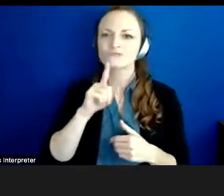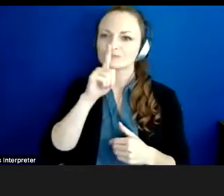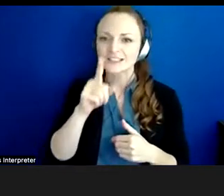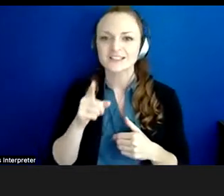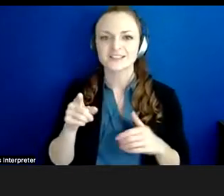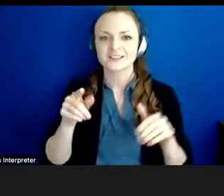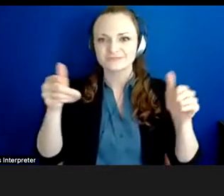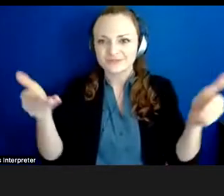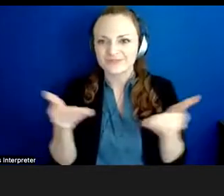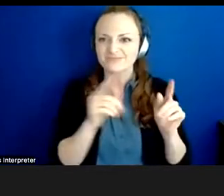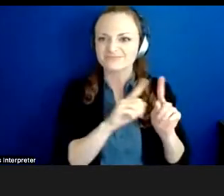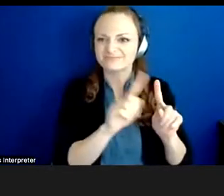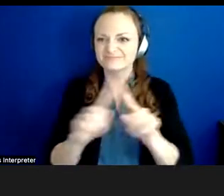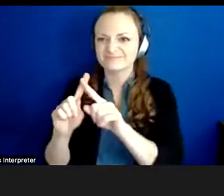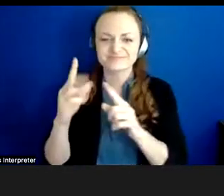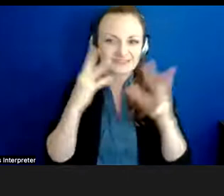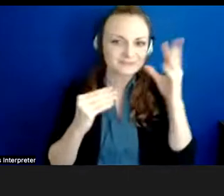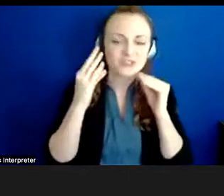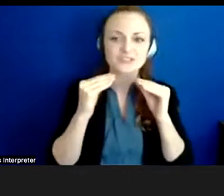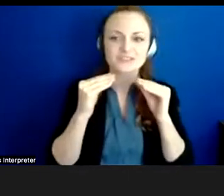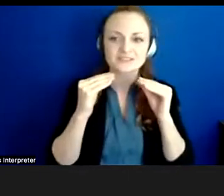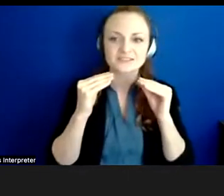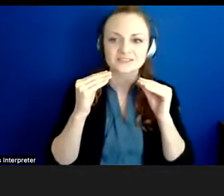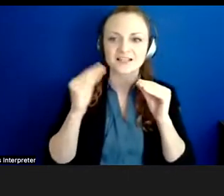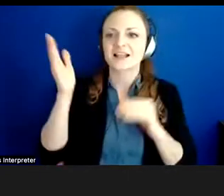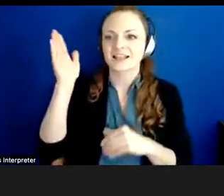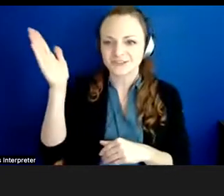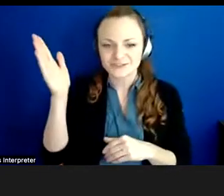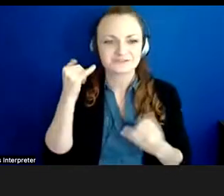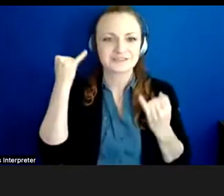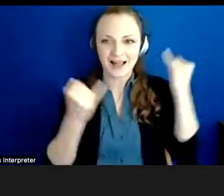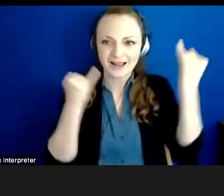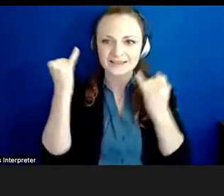different lectures, different forms of ideas to the Mount Sack community.